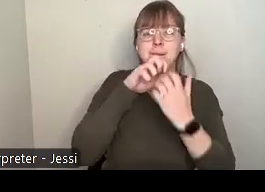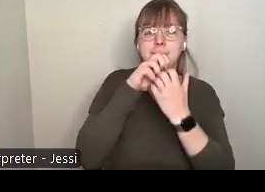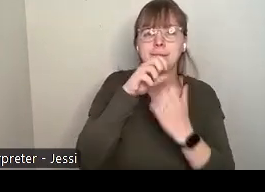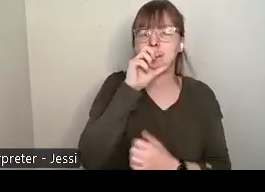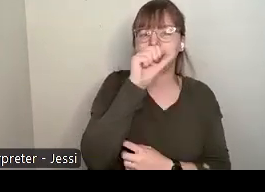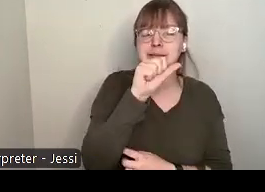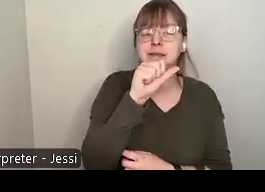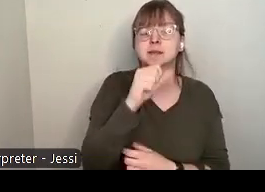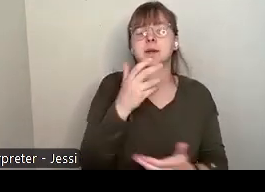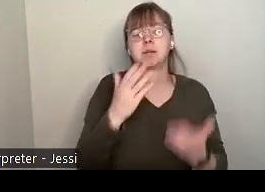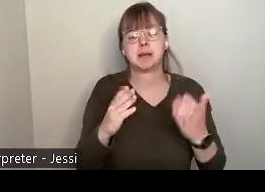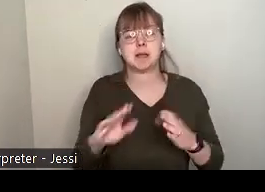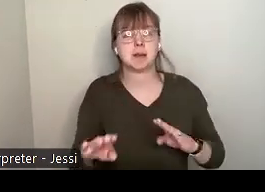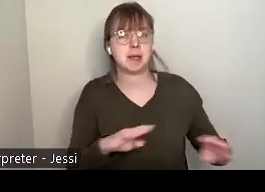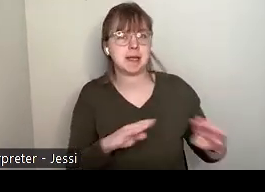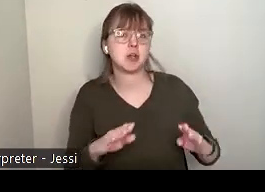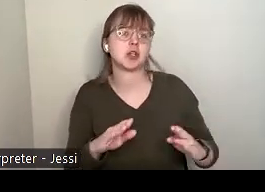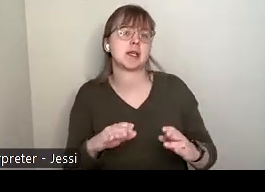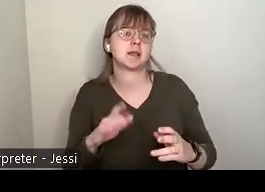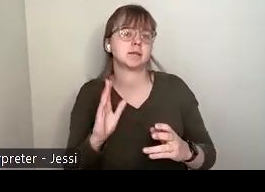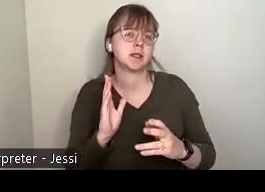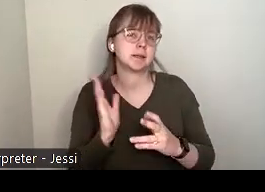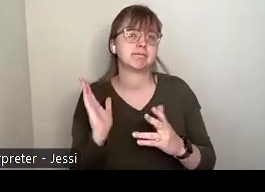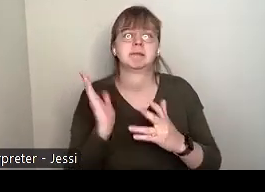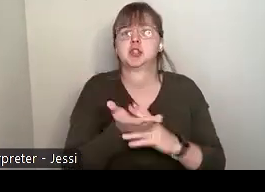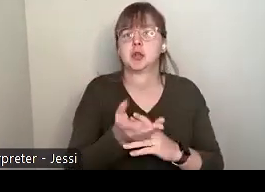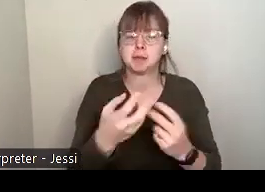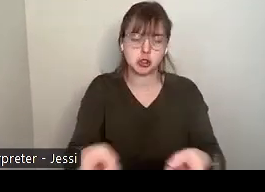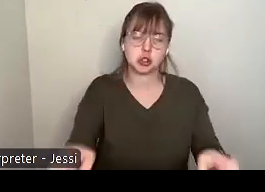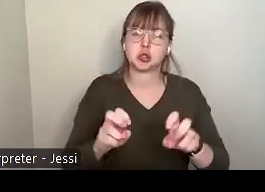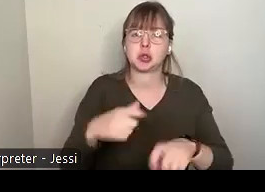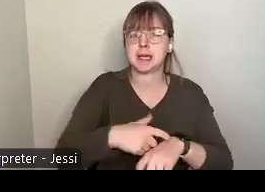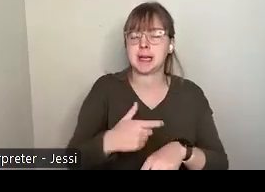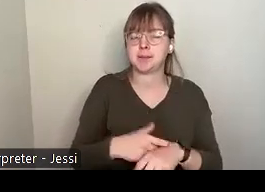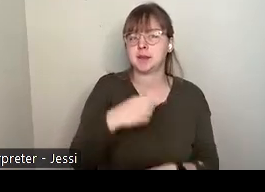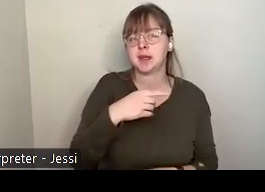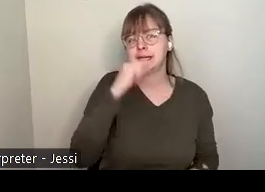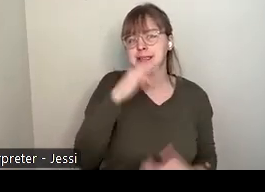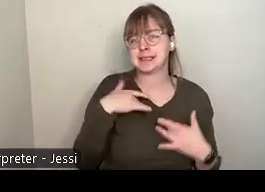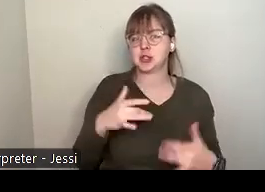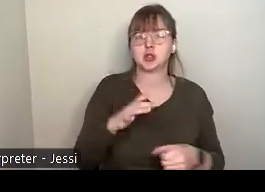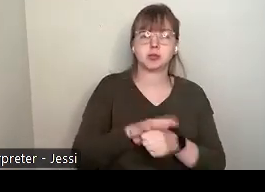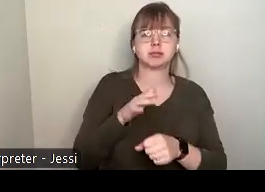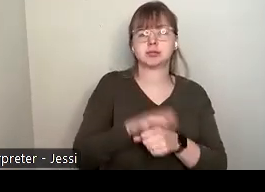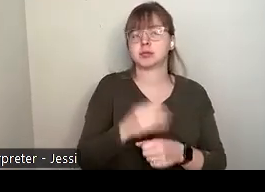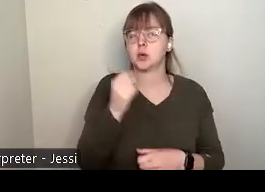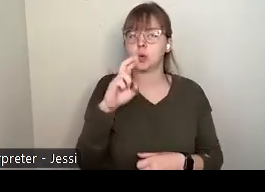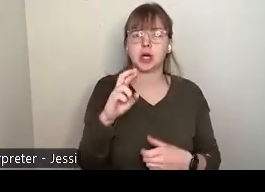time is happening often and Consultants can also provide programmatic supports so for instance um